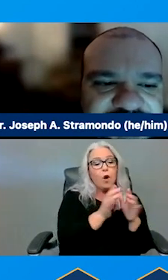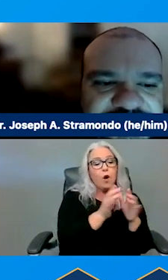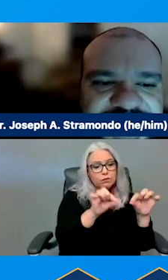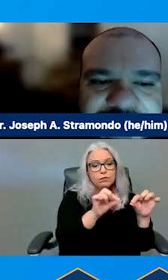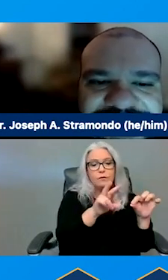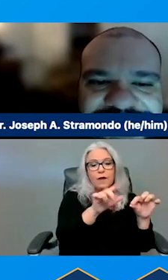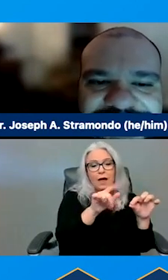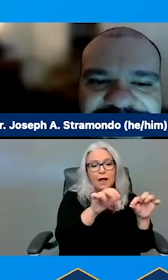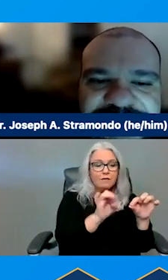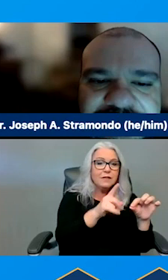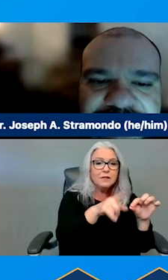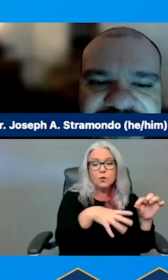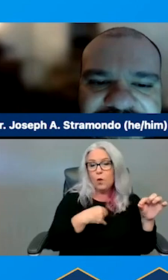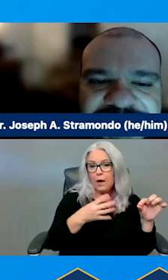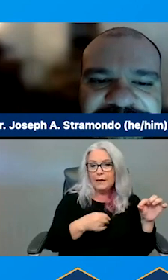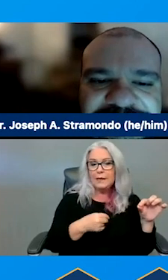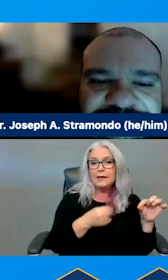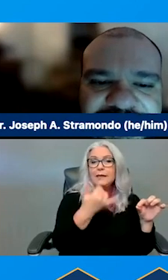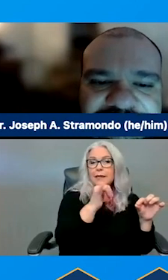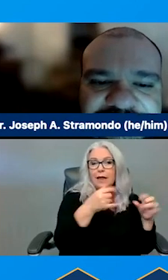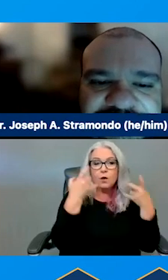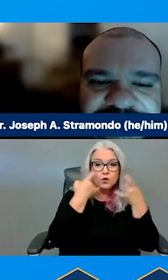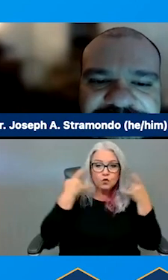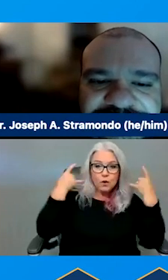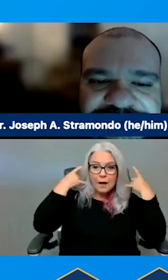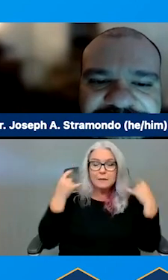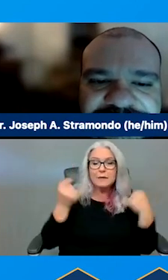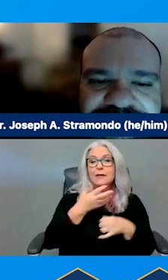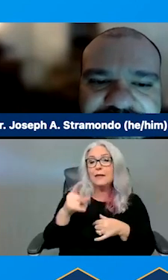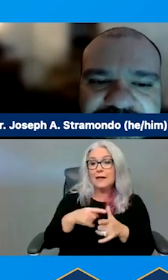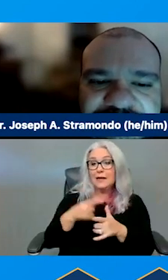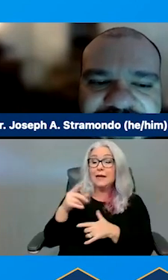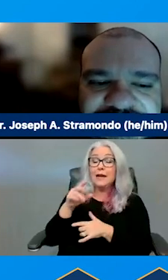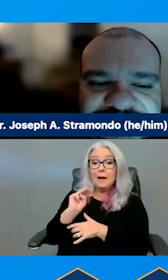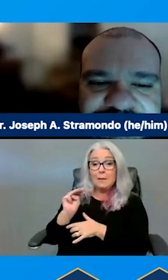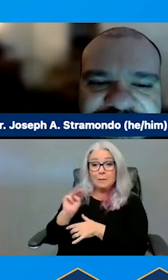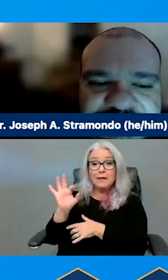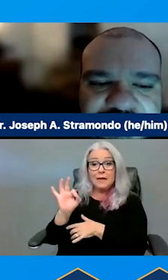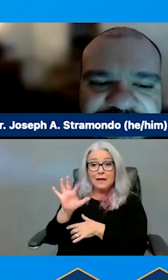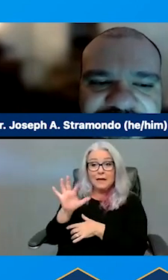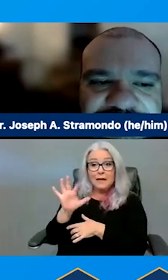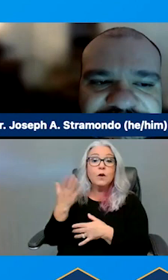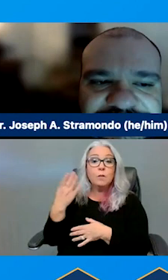and it's white with yellow straps and then a medical N95 that is blue with white stripes